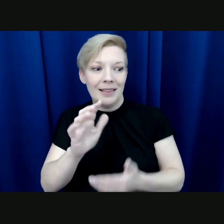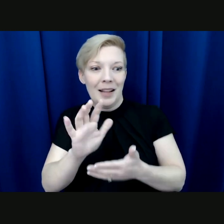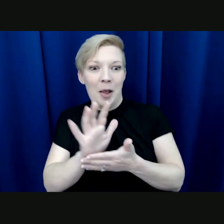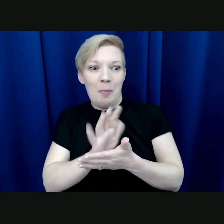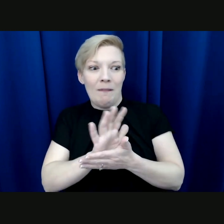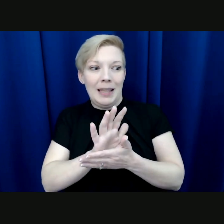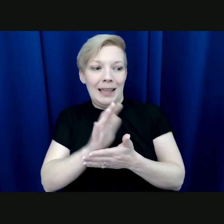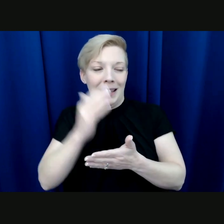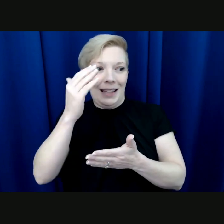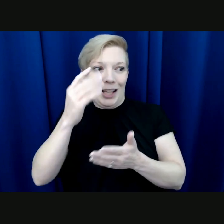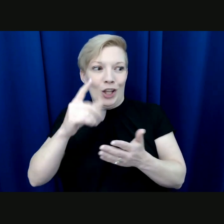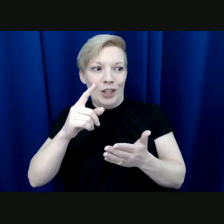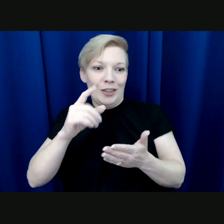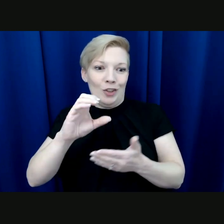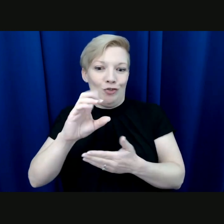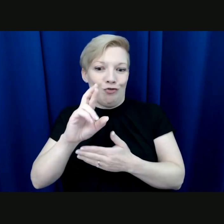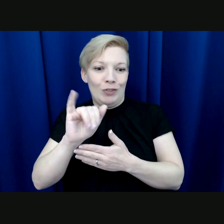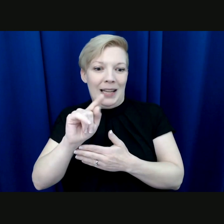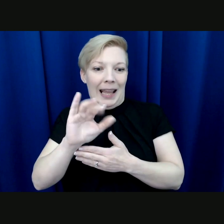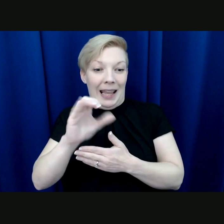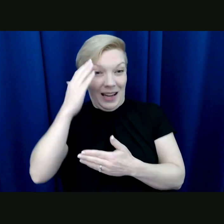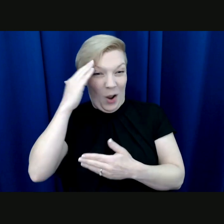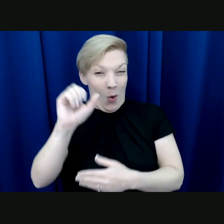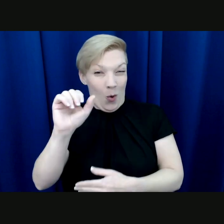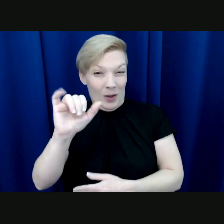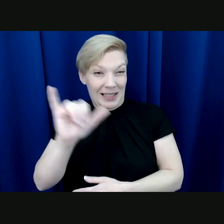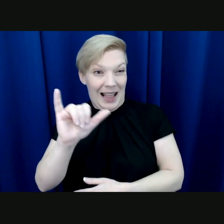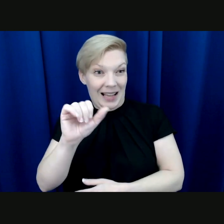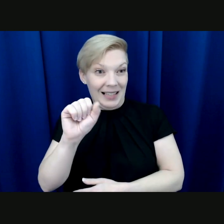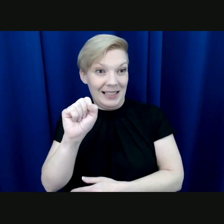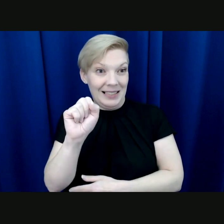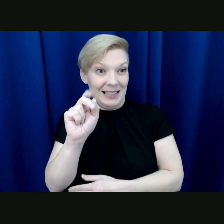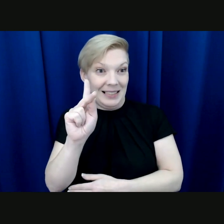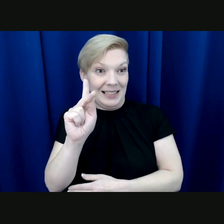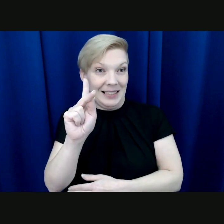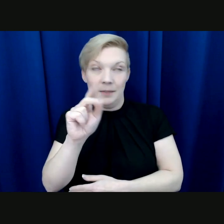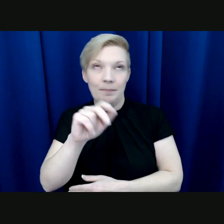So and for those of you. Too young to know.